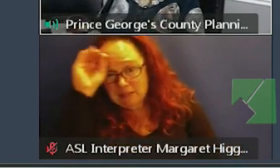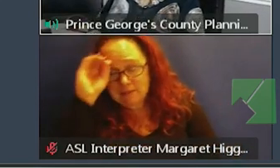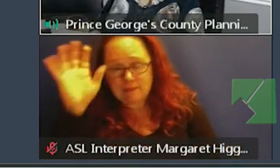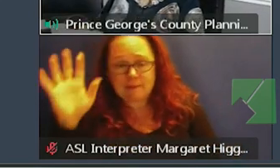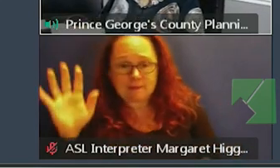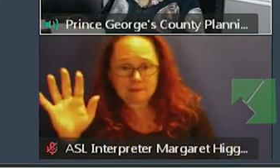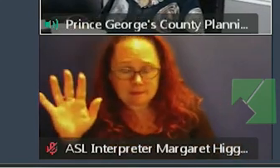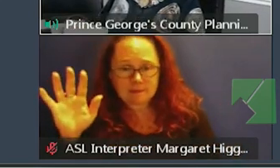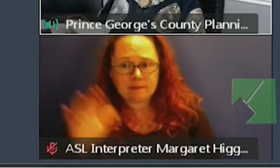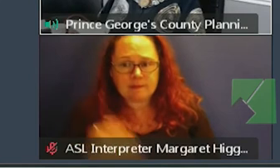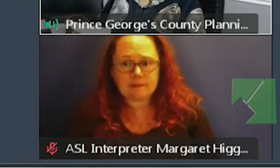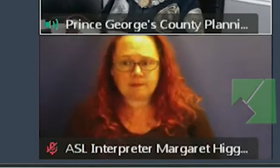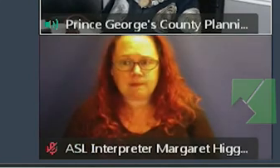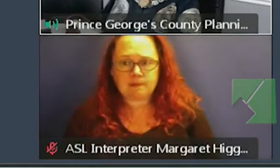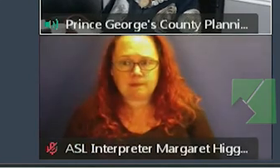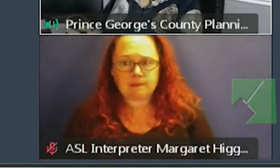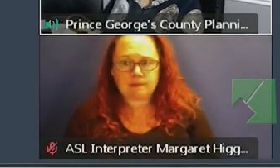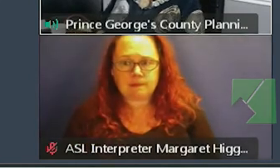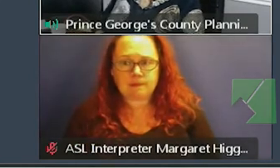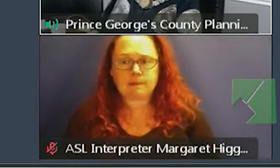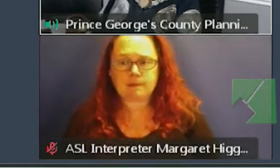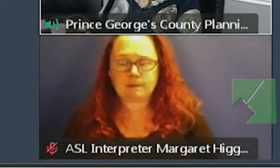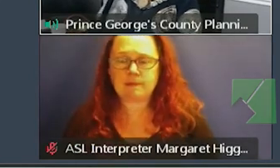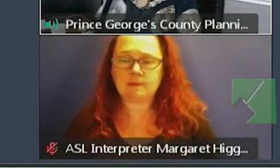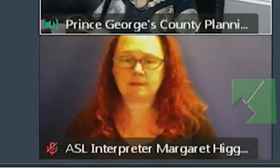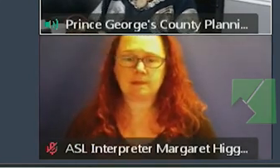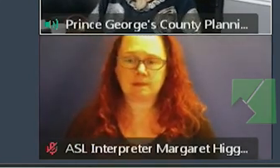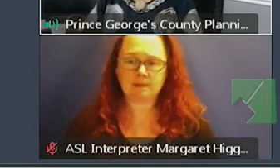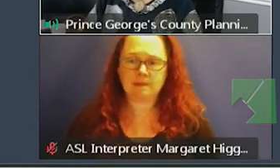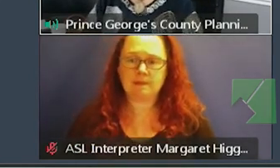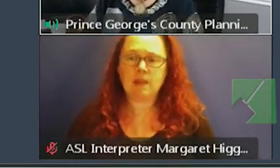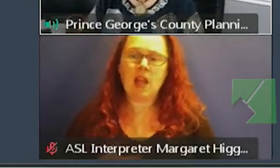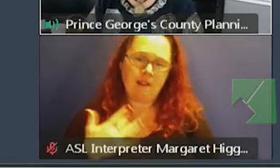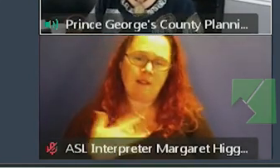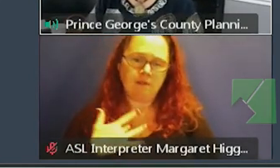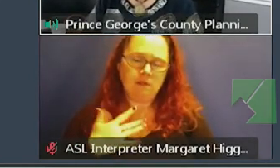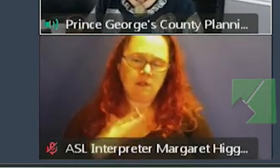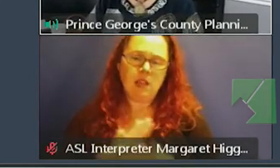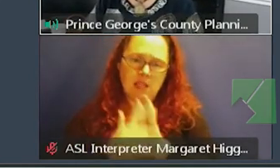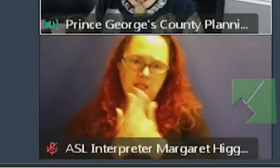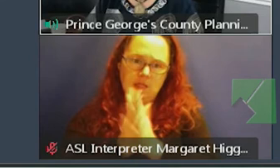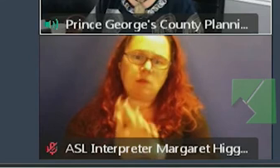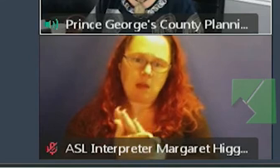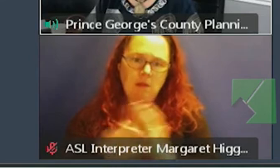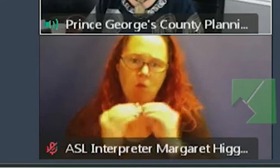I was pretty much already there before, but I think it's becoming from my personal perspective, it's becoming.